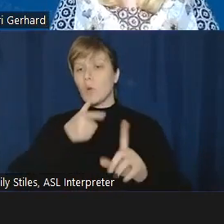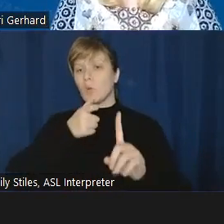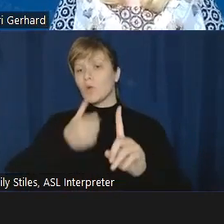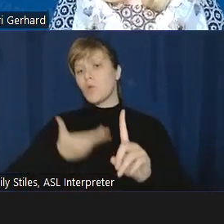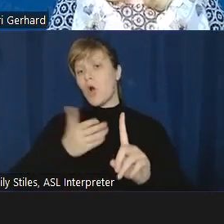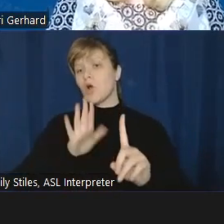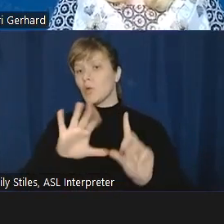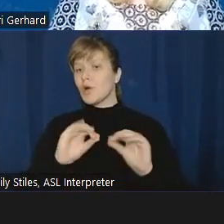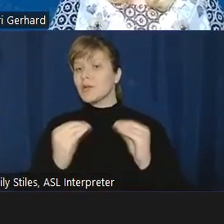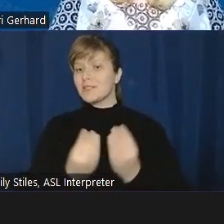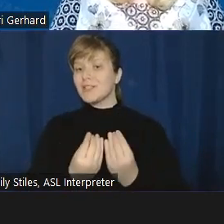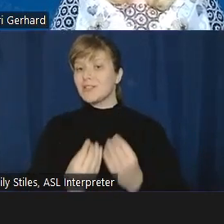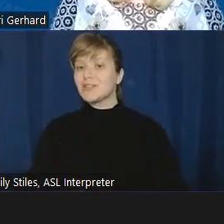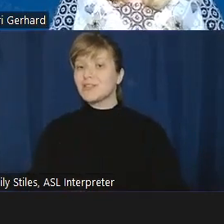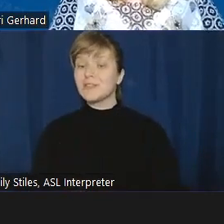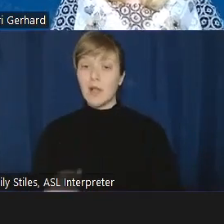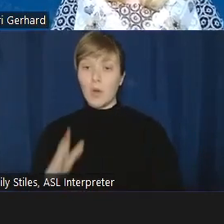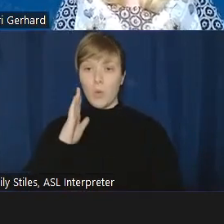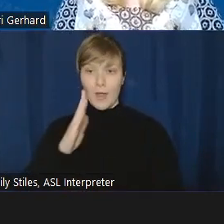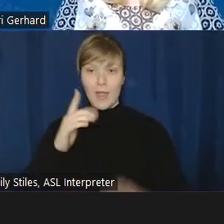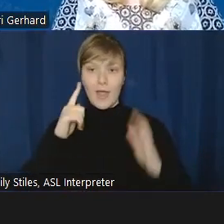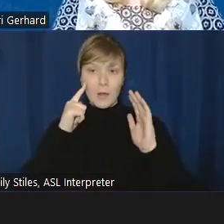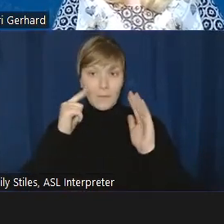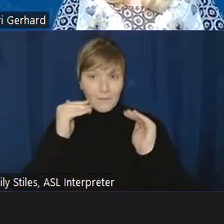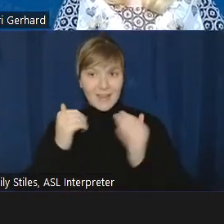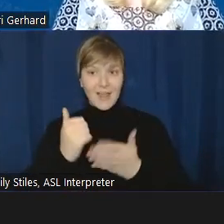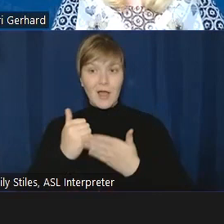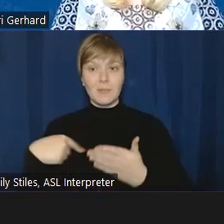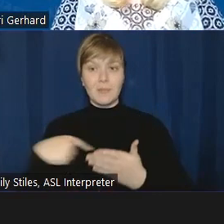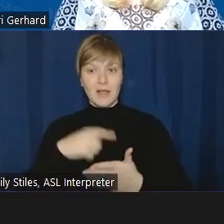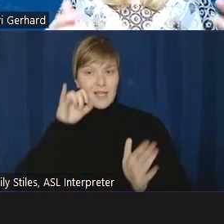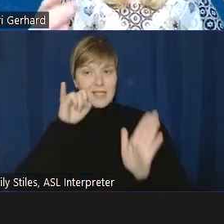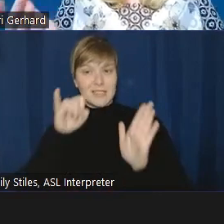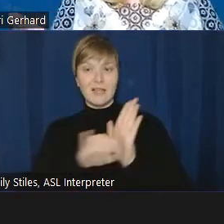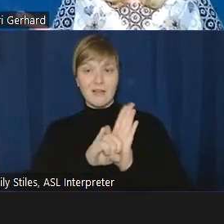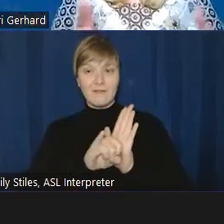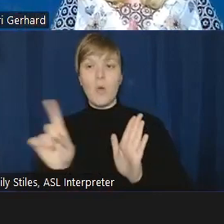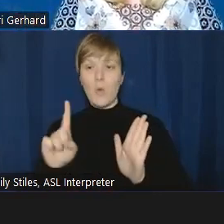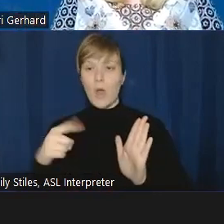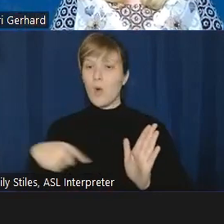also help us identify where we have partnerships across the country. Often, we have found, from